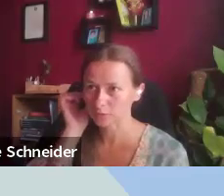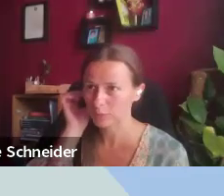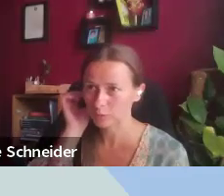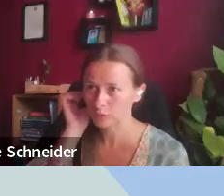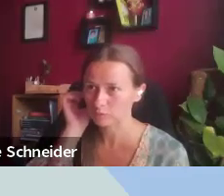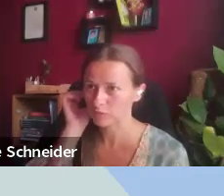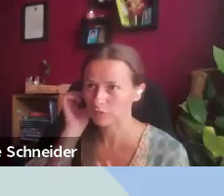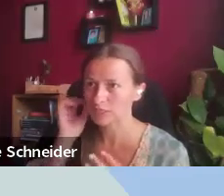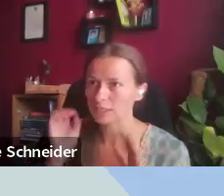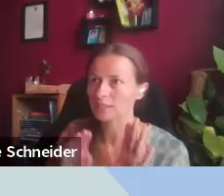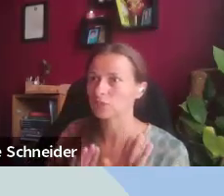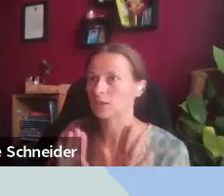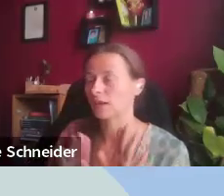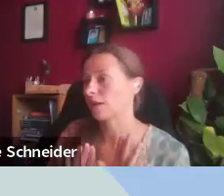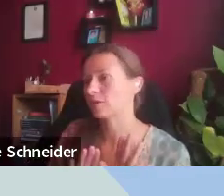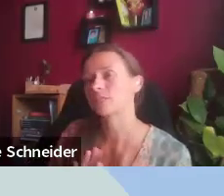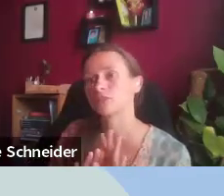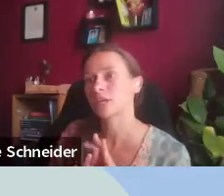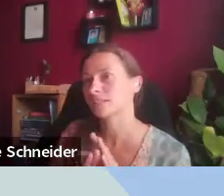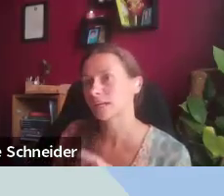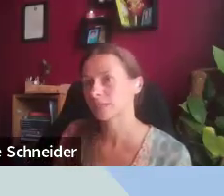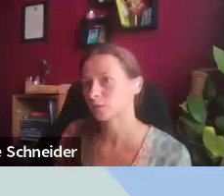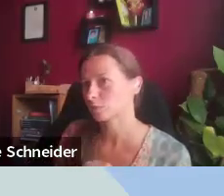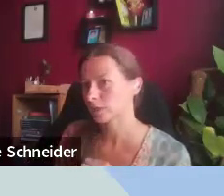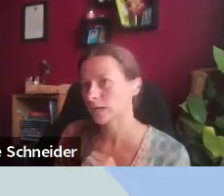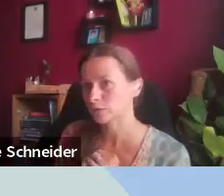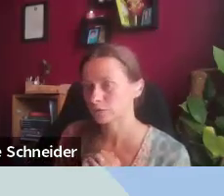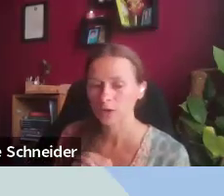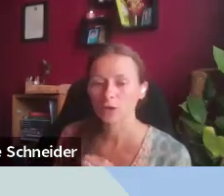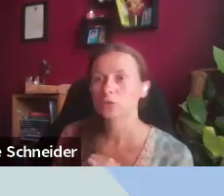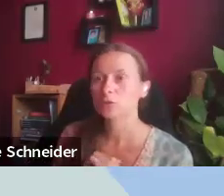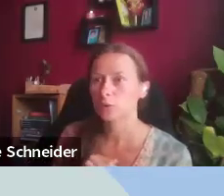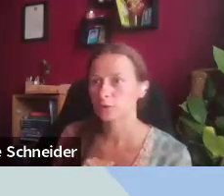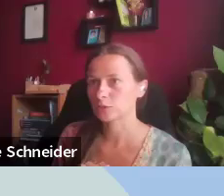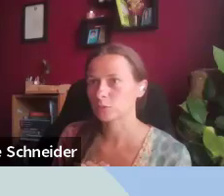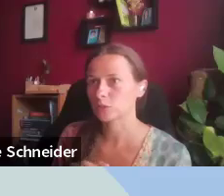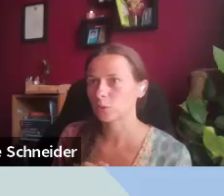it's people just really have very different understandings of what kind of scores should